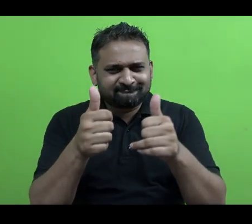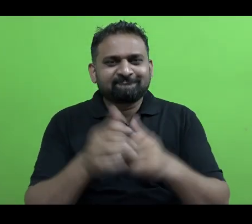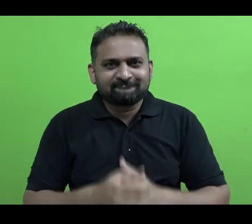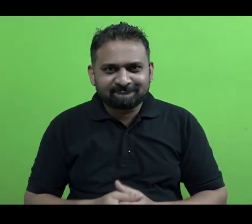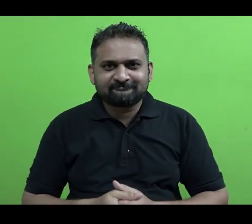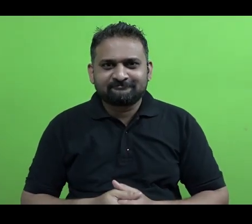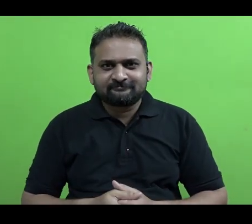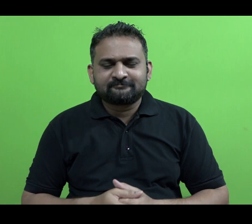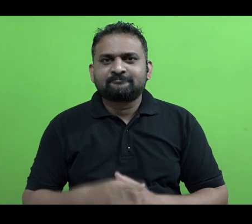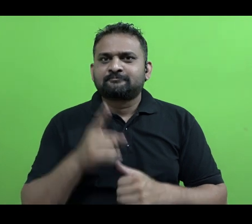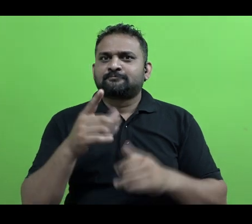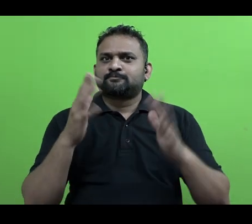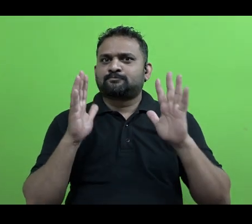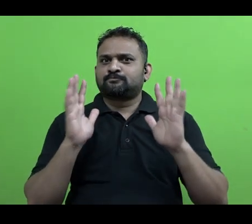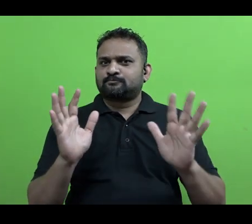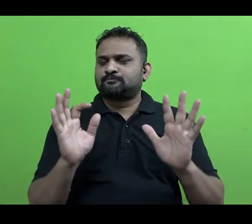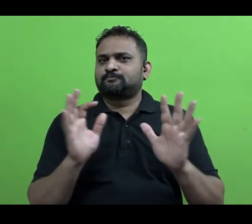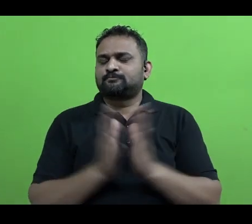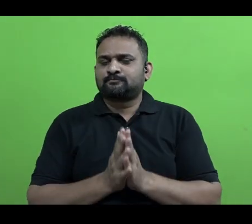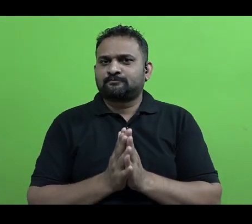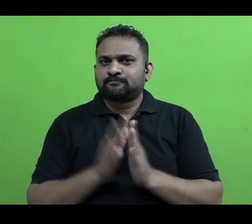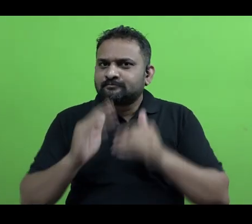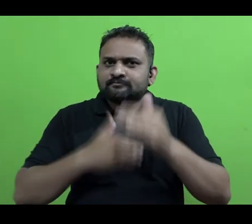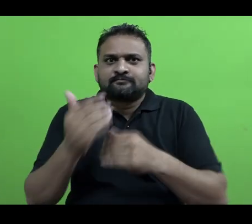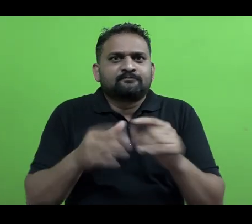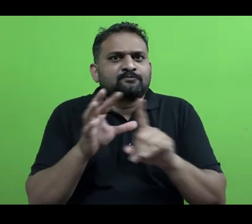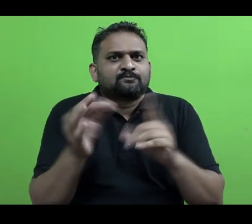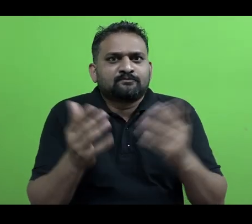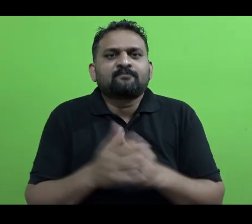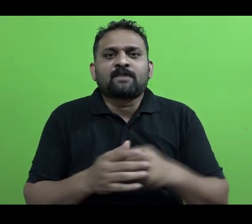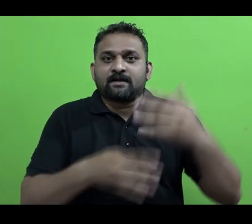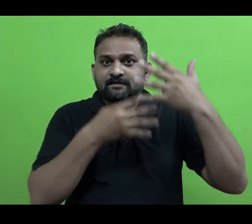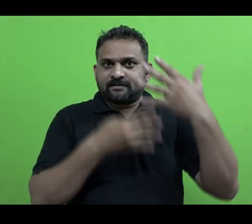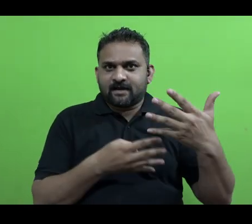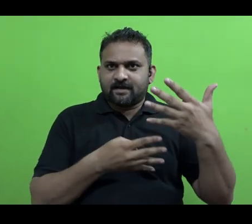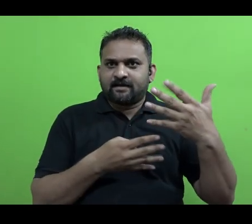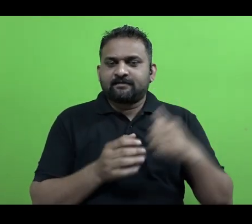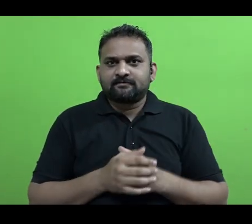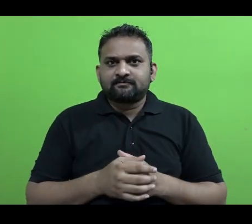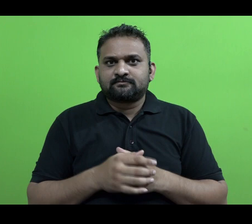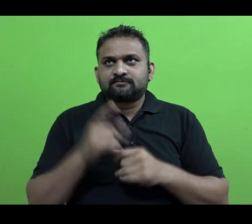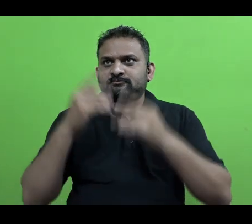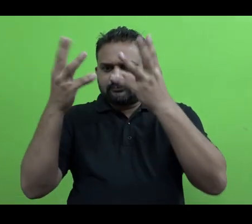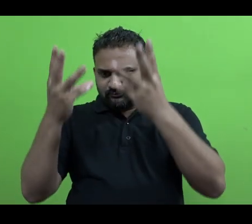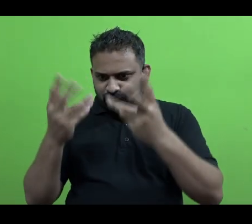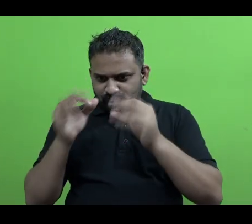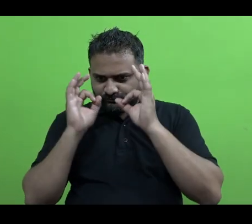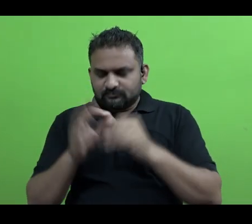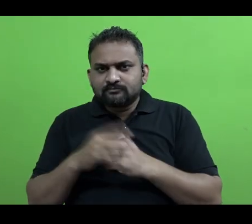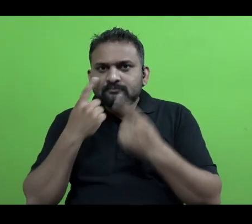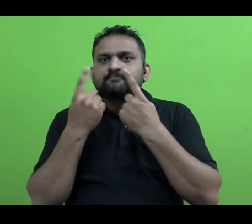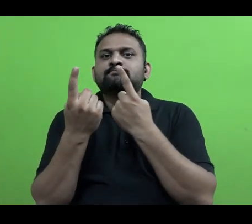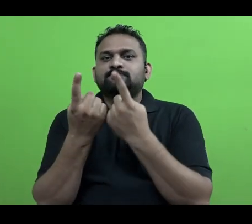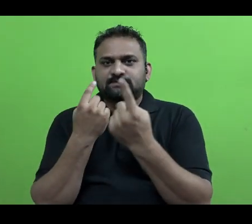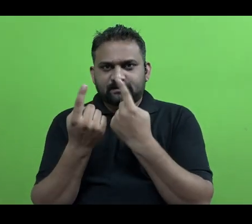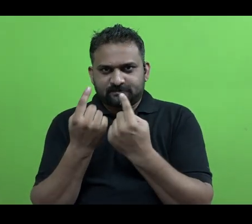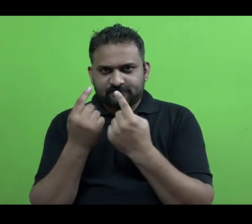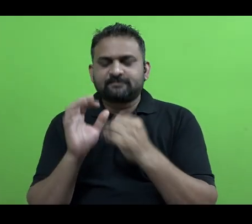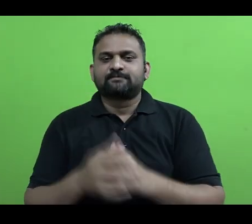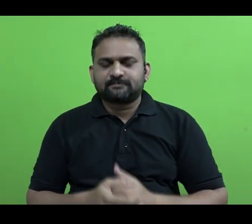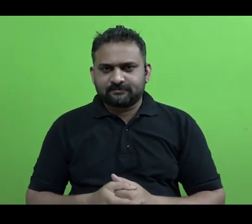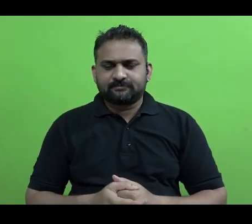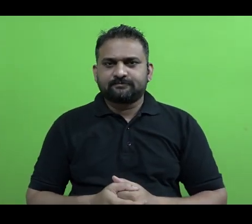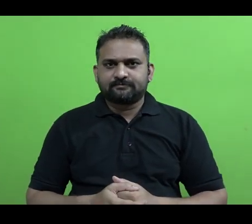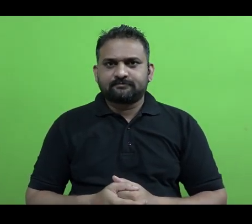Wonderful! That brings us to the next step. Step nine check the calculations.